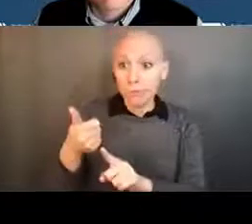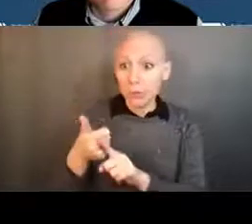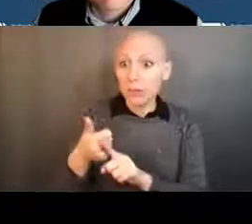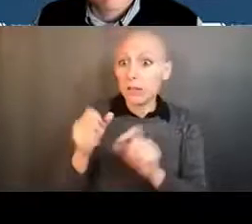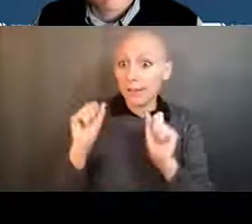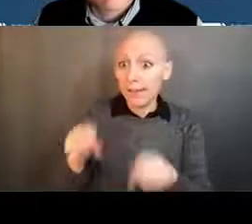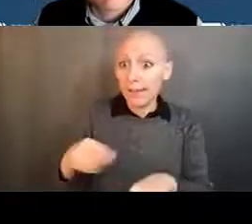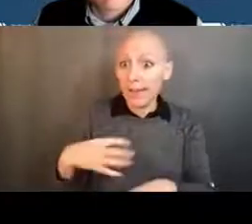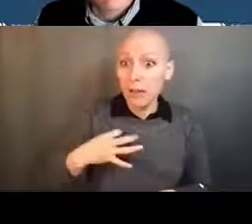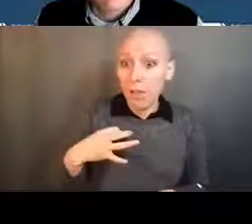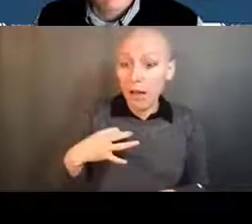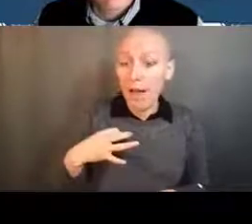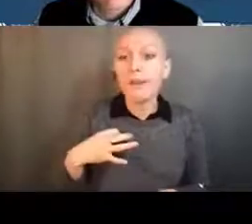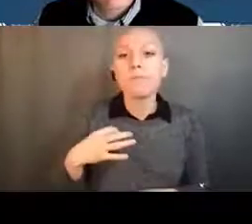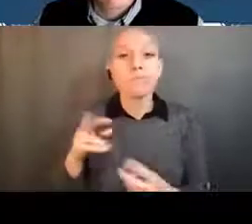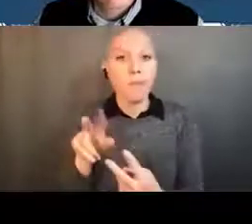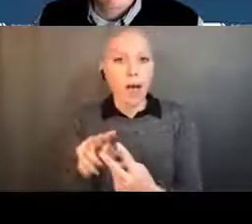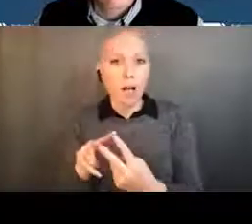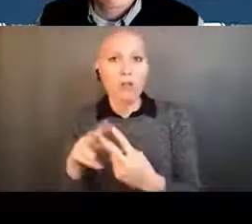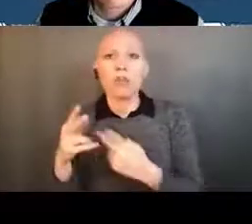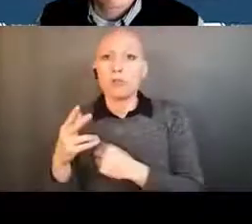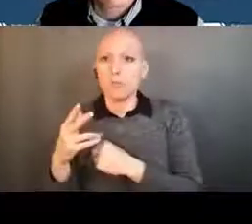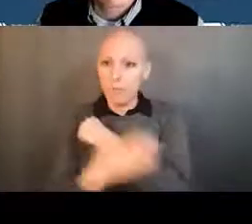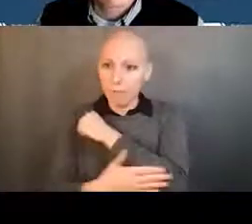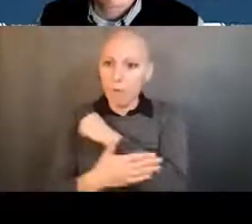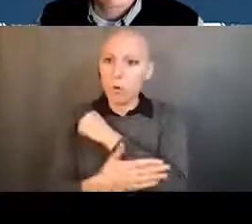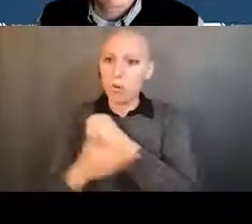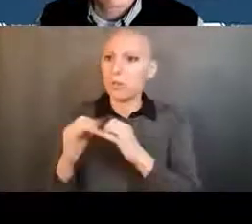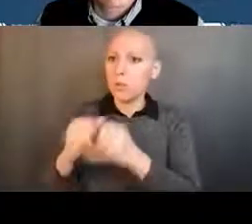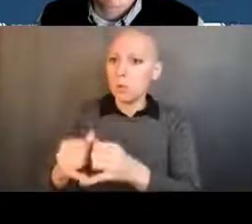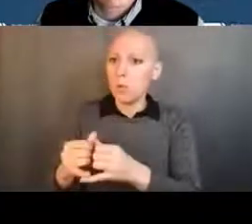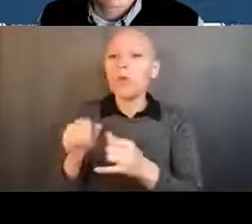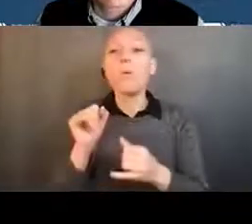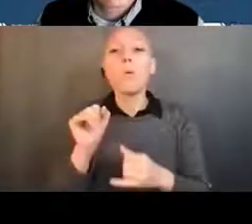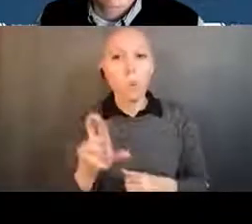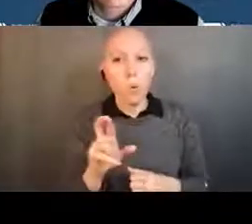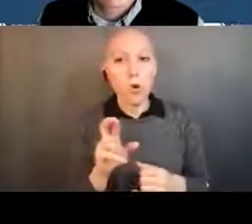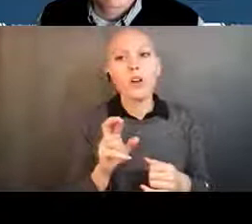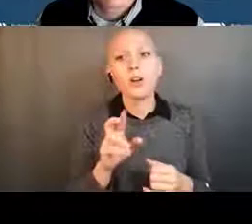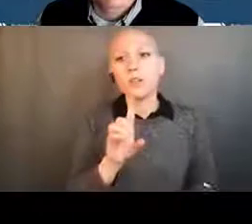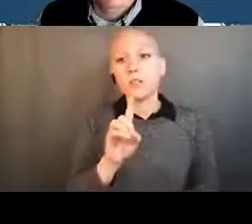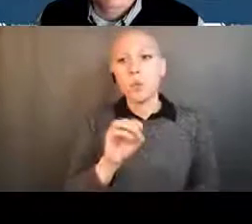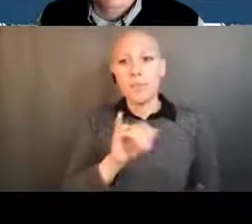that you would be allowed to apply. I'll show you on the next slide what that looks like in the FOA.